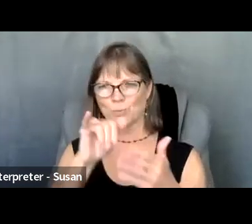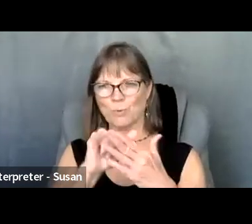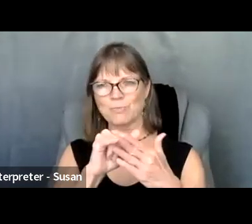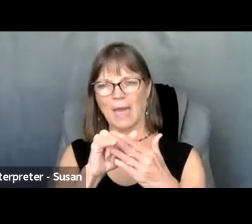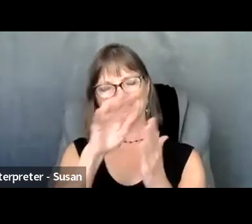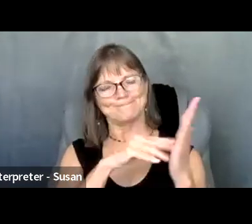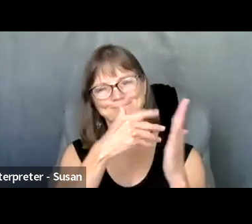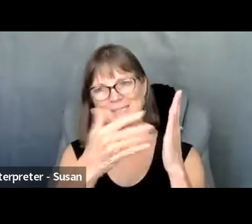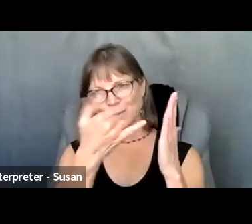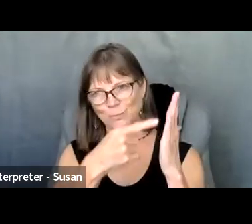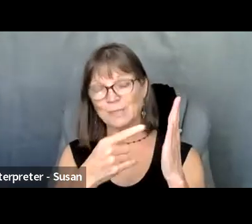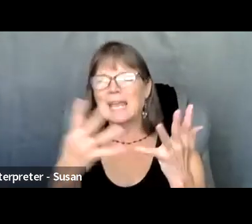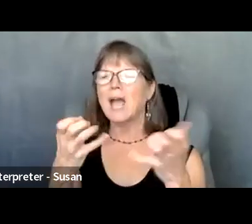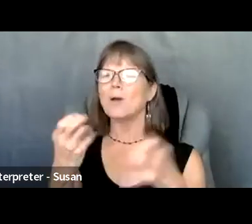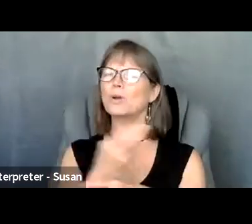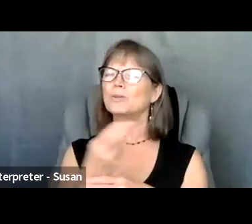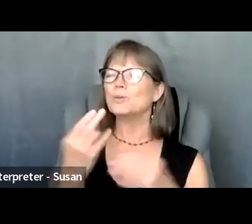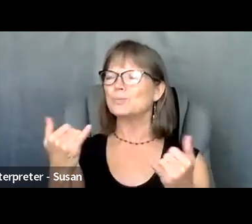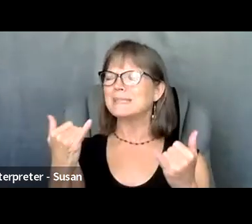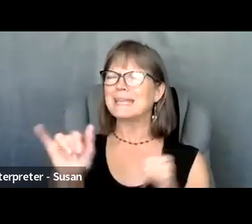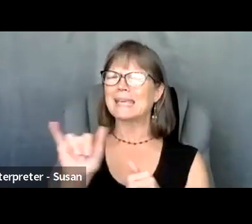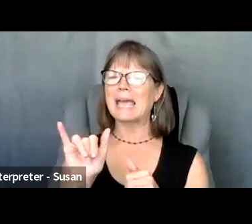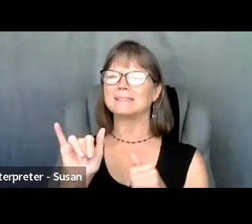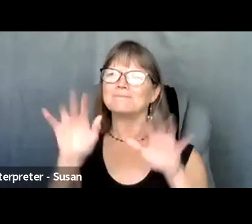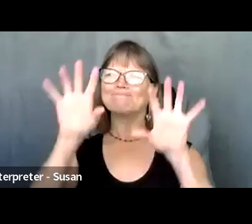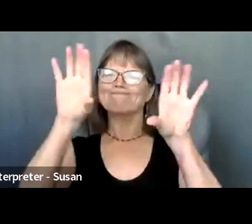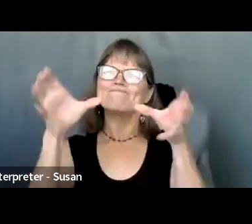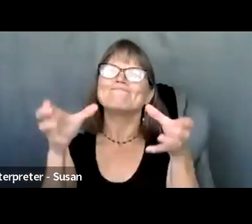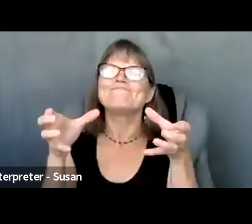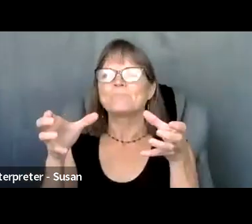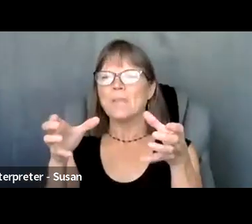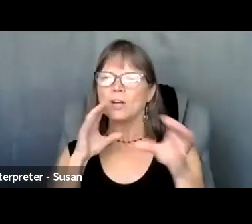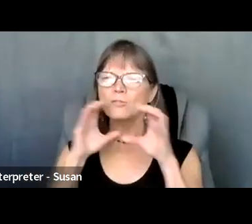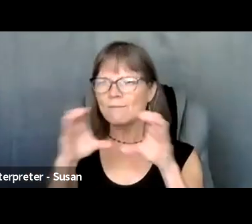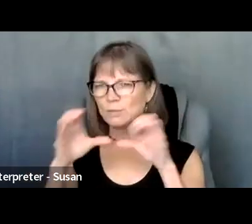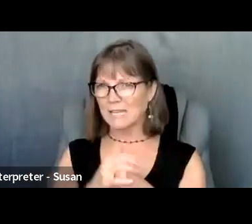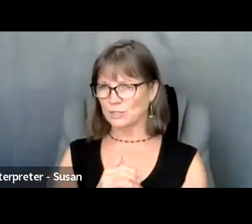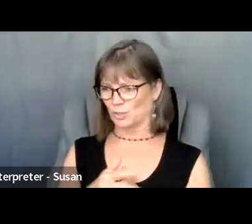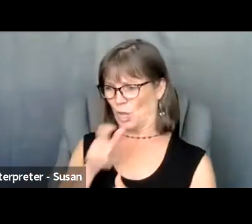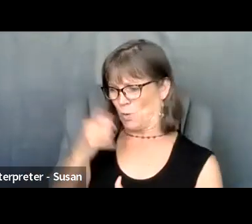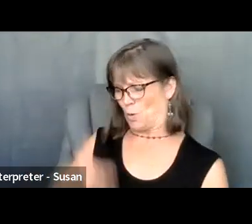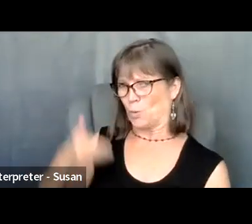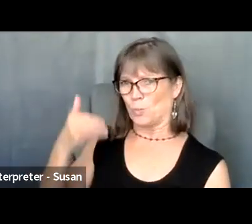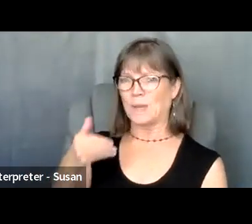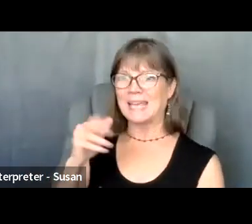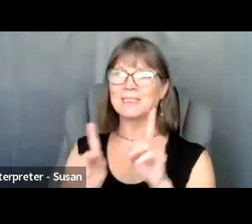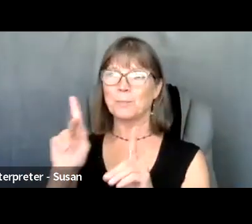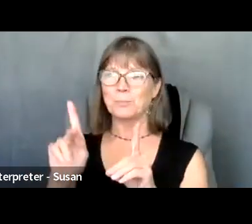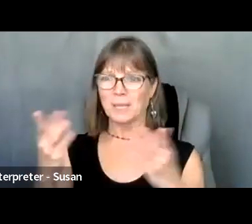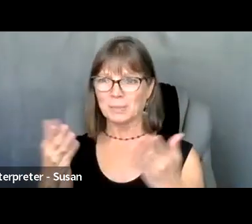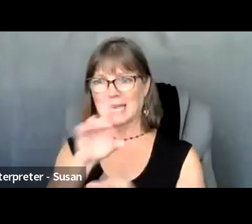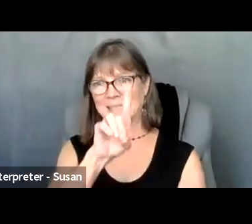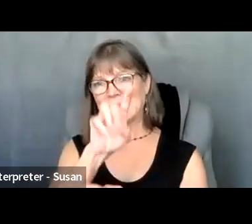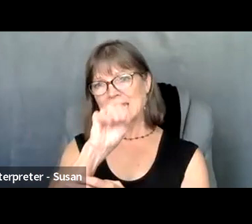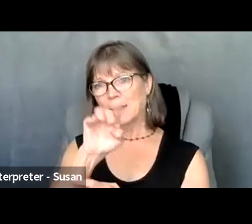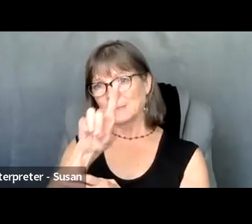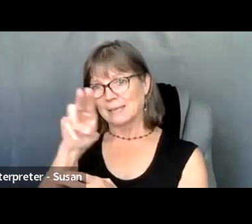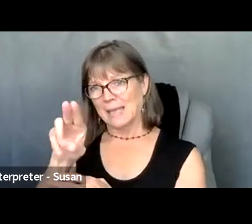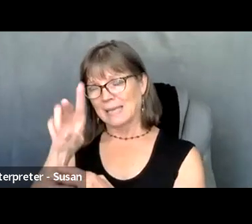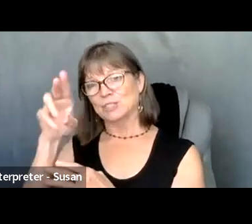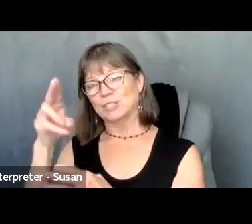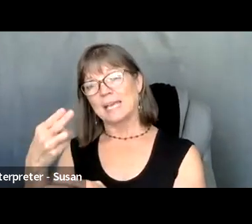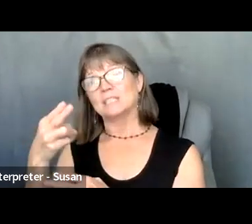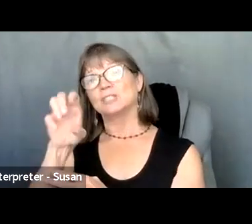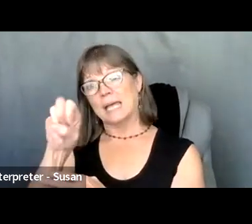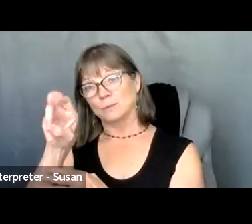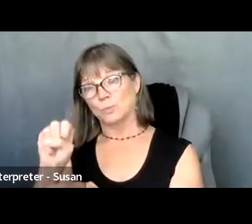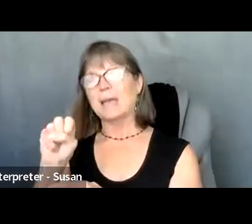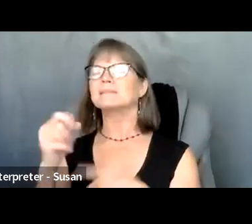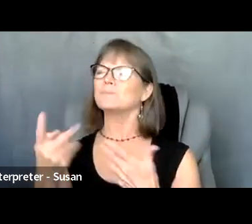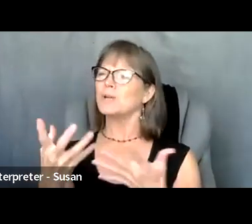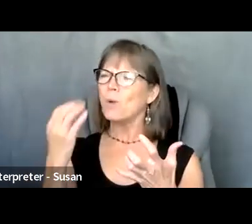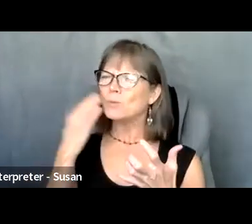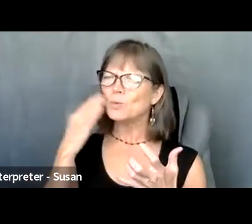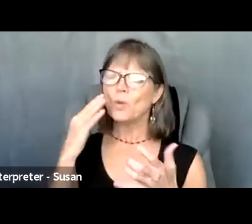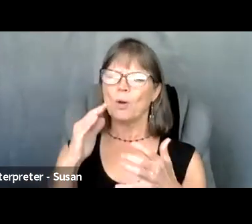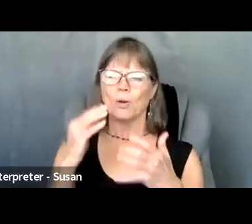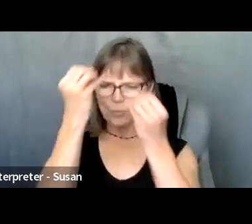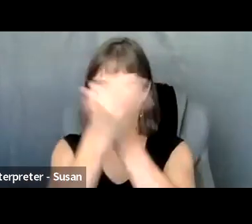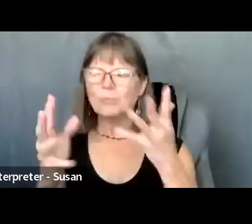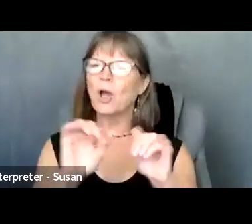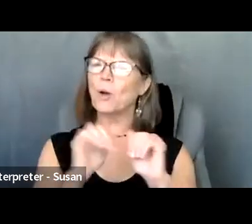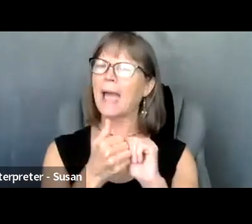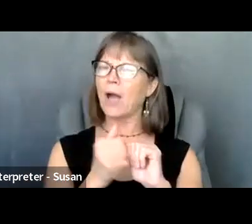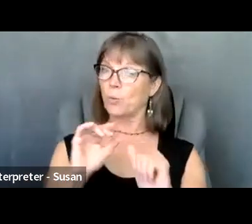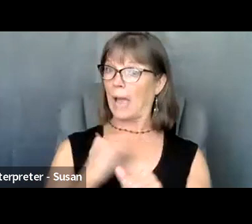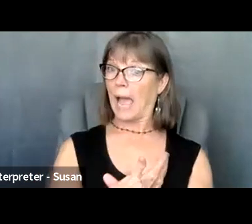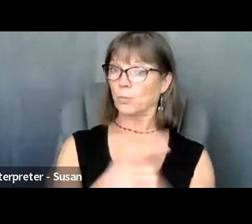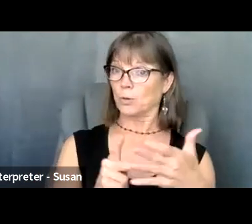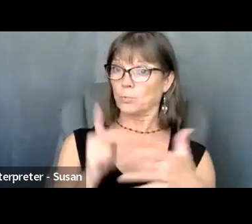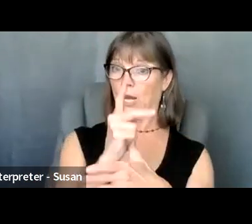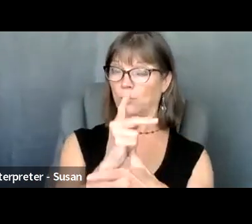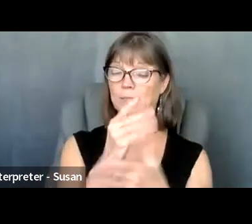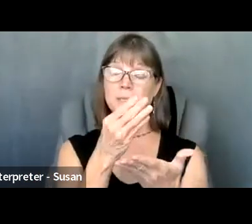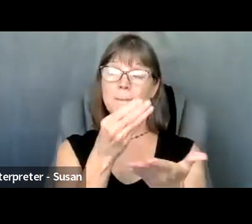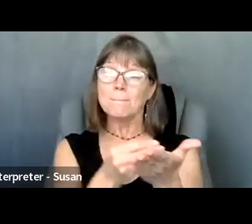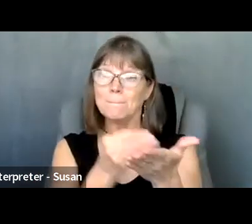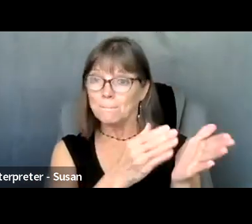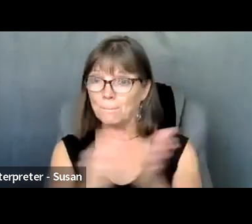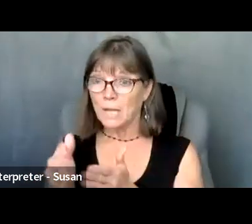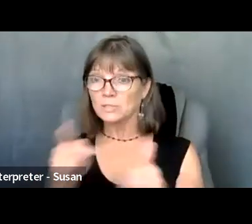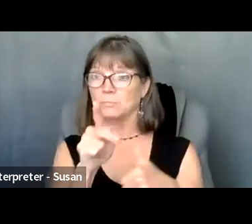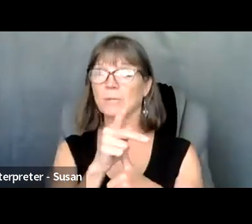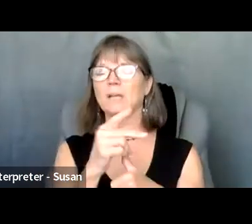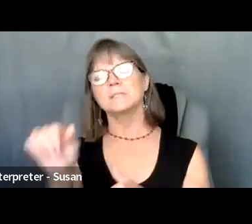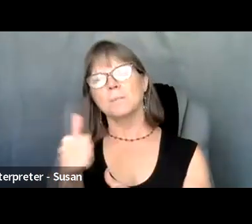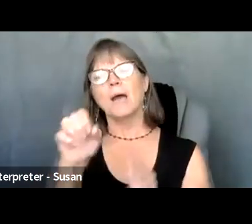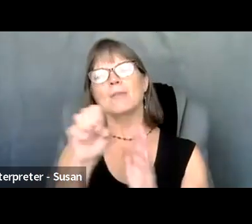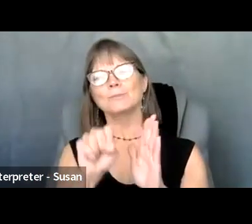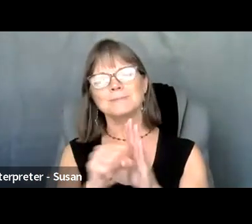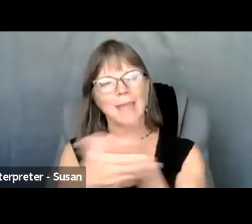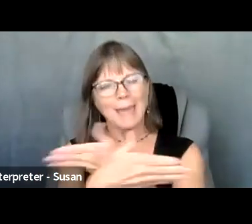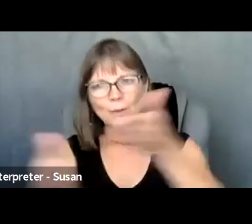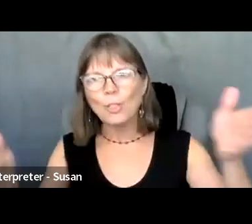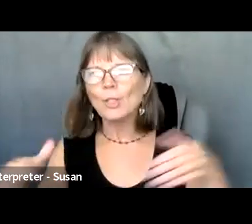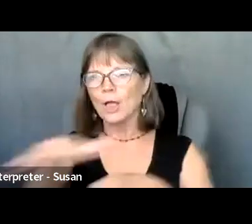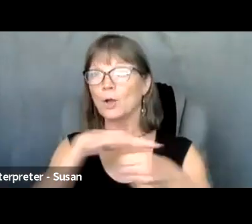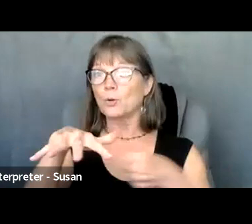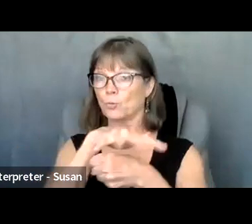Kelly Crosbie (she/her): we wanted to use today kind of as a framing conversation. We wanted to make sure that you knew who we were at the division of mental health, developmental disability and substance use services, and we wanted to lay out some of the department's priorities some of our budget priorities, and talk with you about some statewide strategic planning.